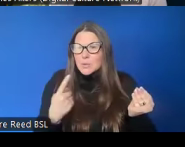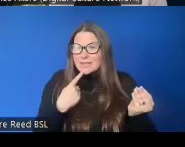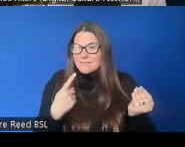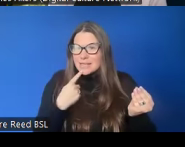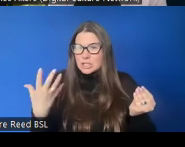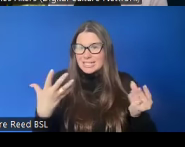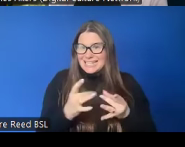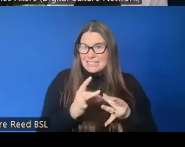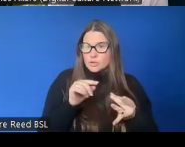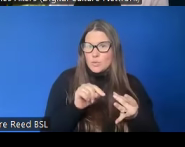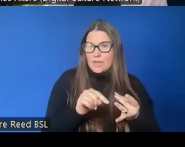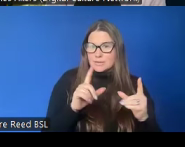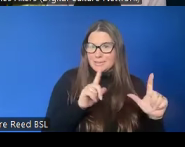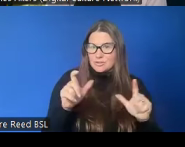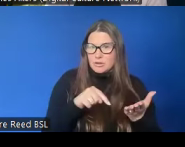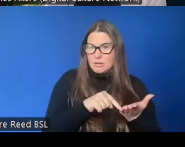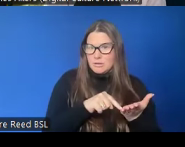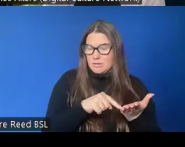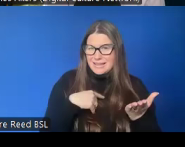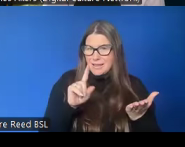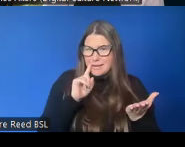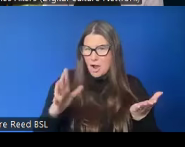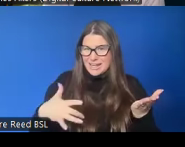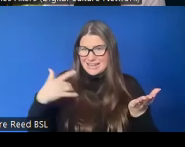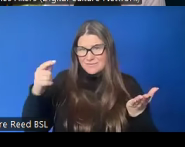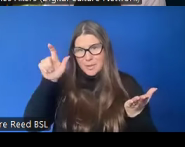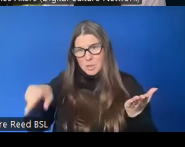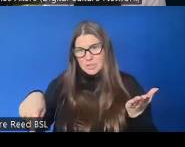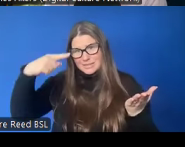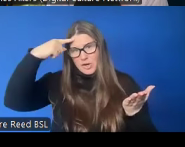What Wakefield did is implement ResourceSpace.